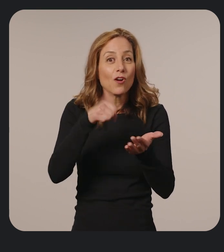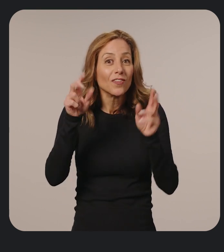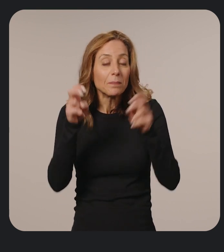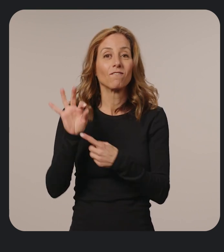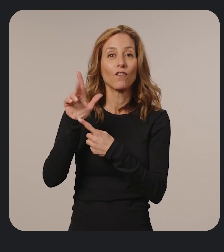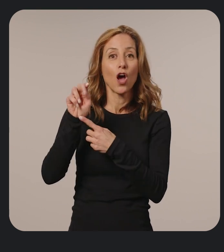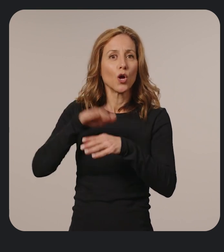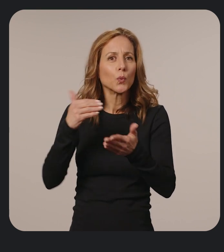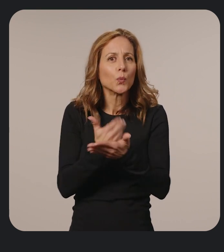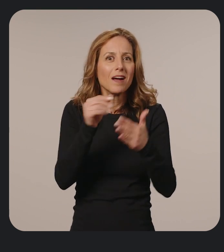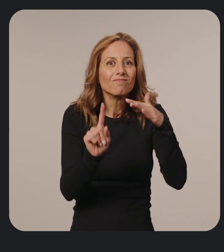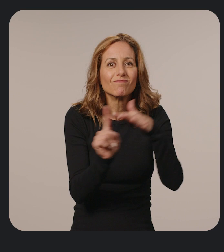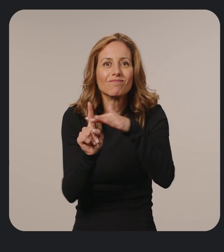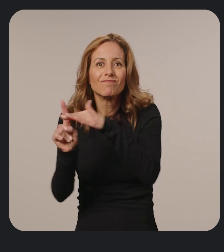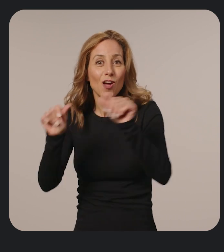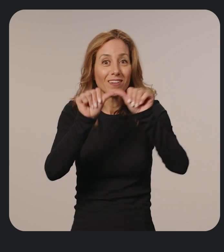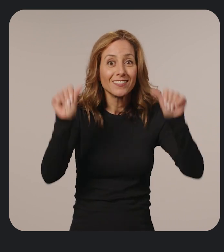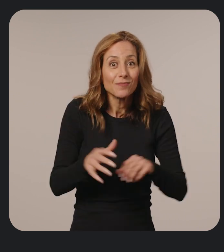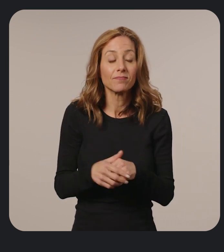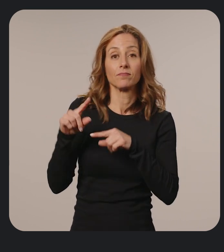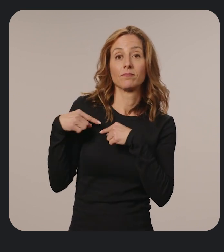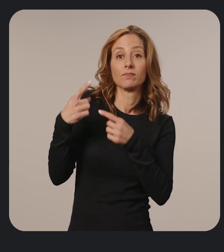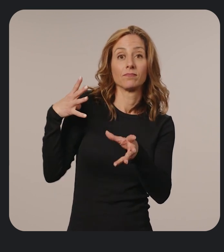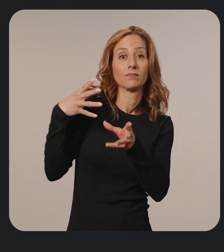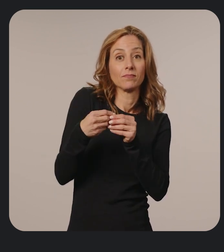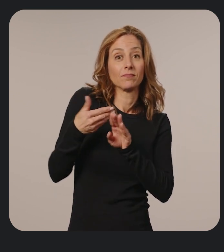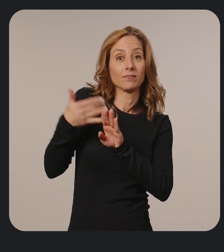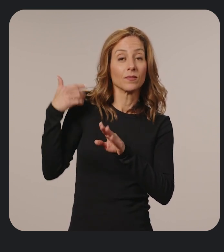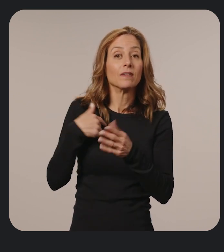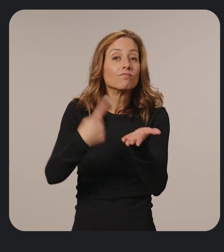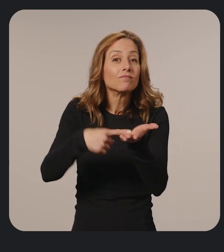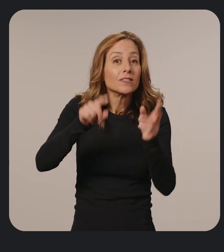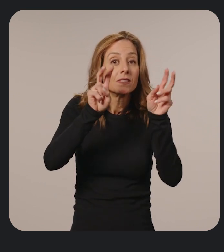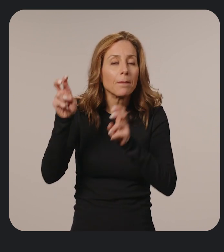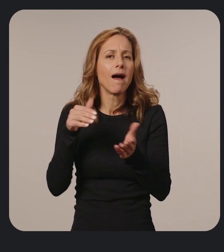about another theme, Flutter on new and emerging architectures. In the past, when we've covered this topic,